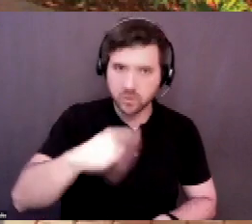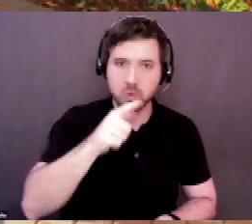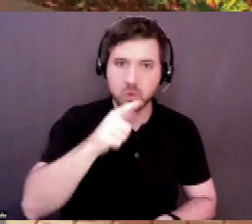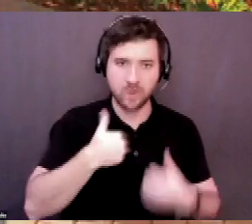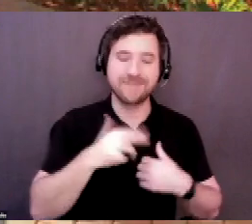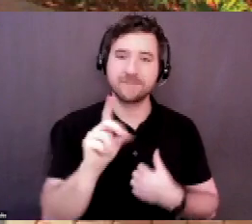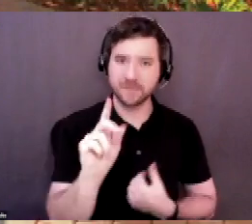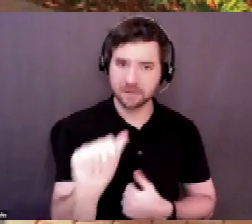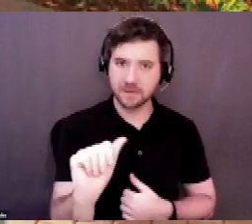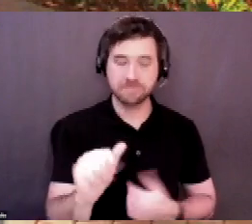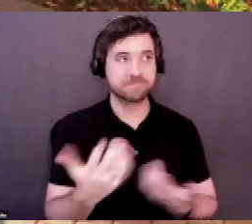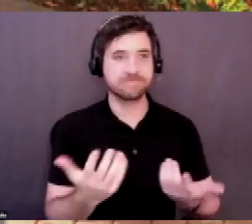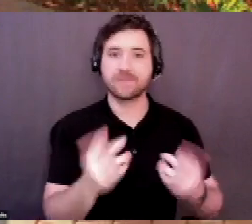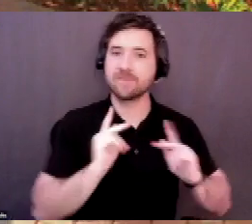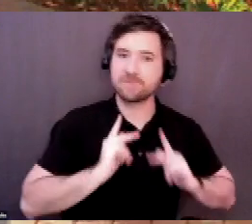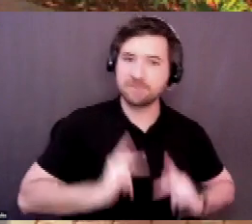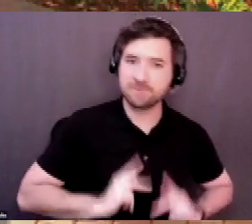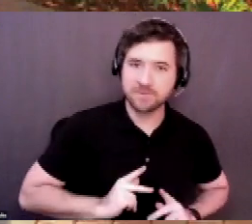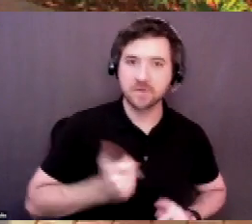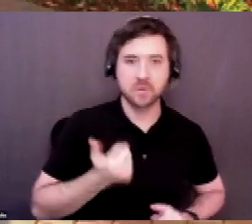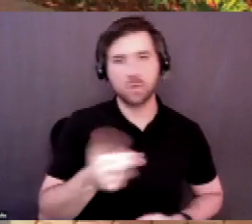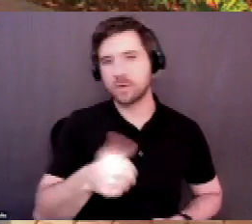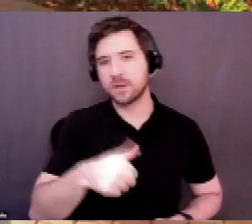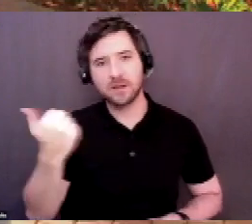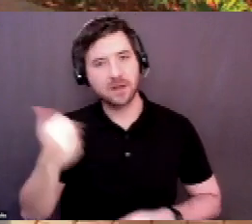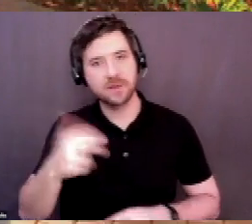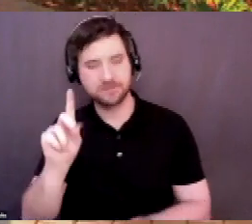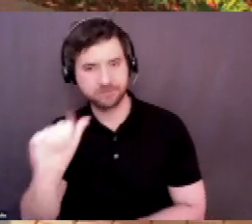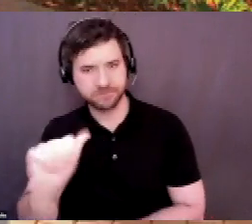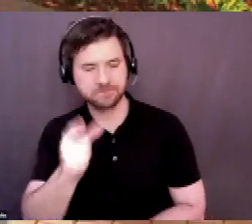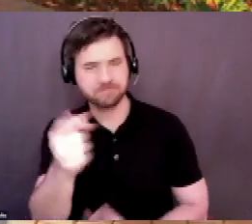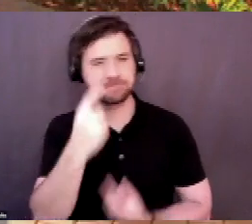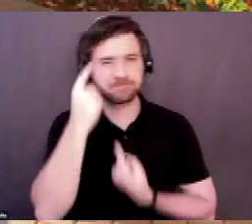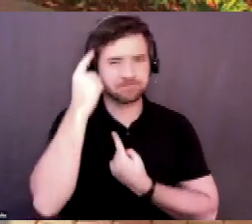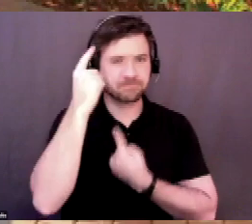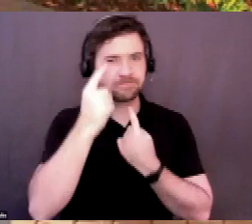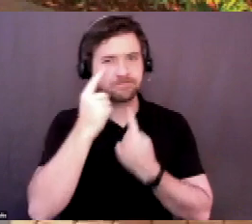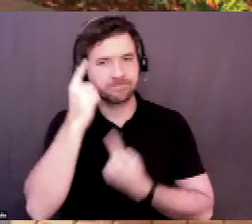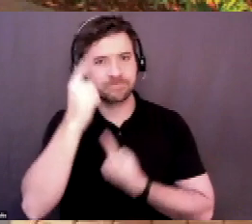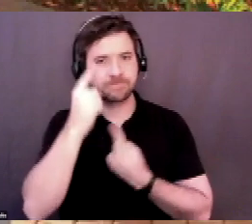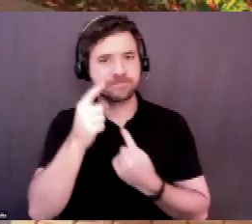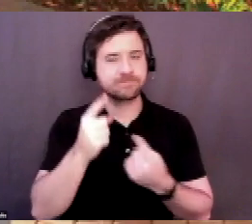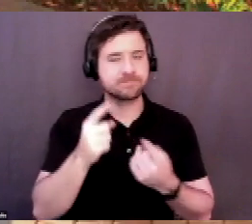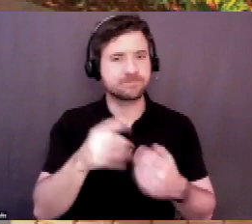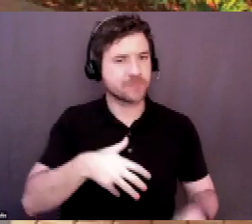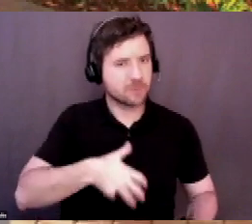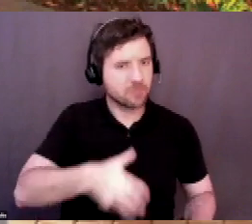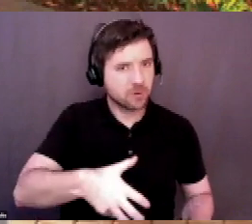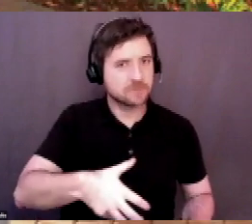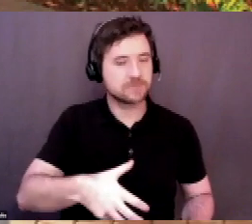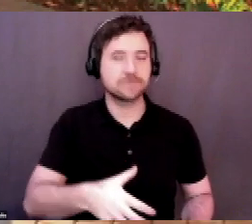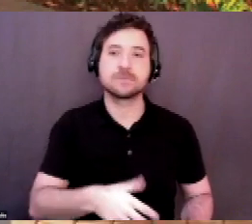or any other disability who are contemplating pregnancy, is that your disability can be